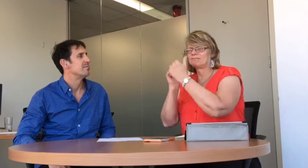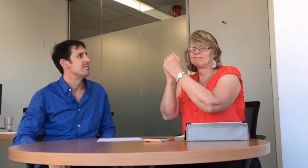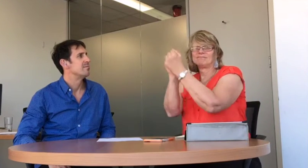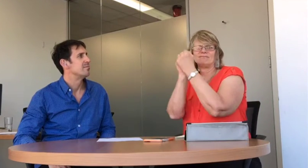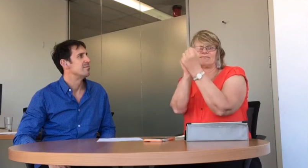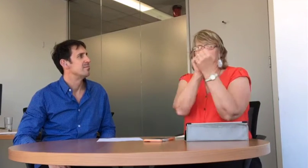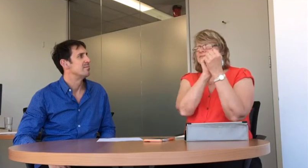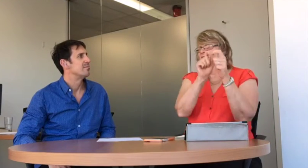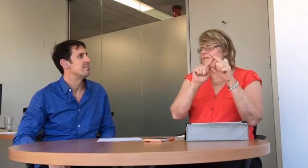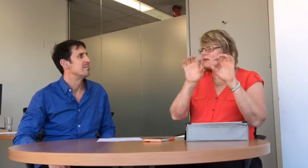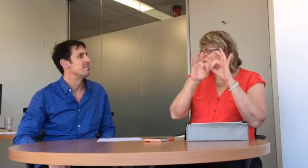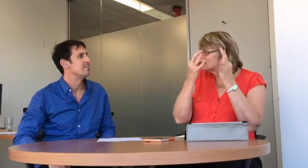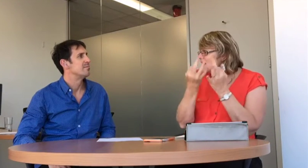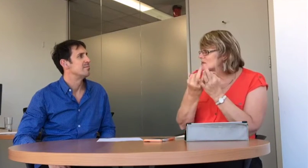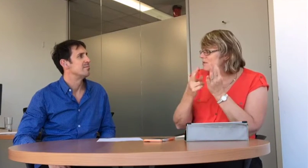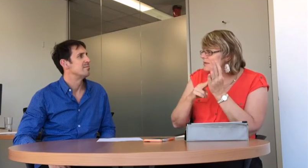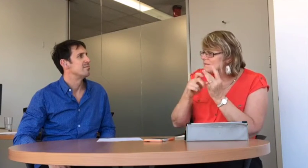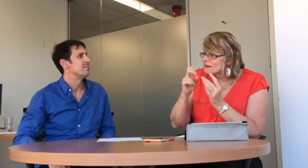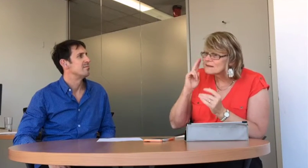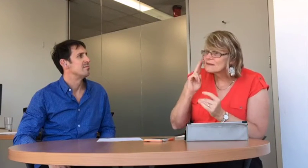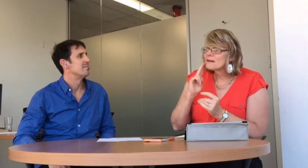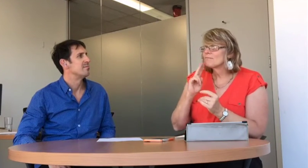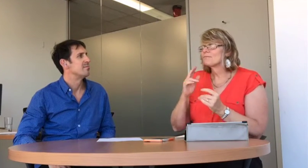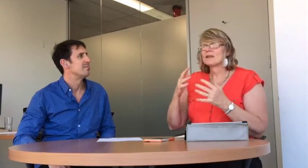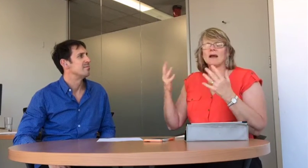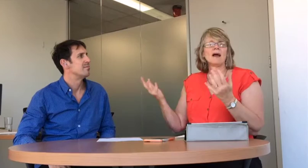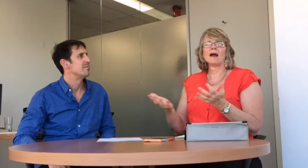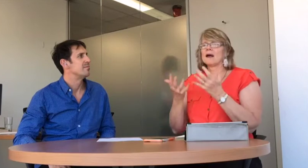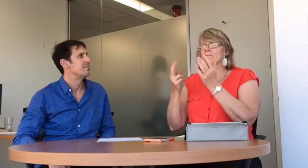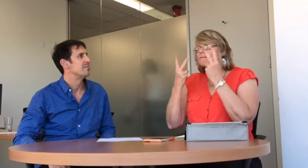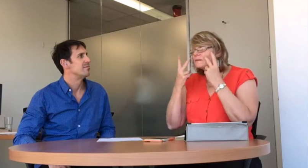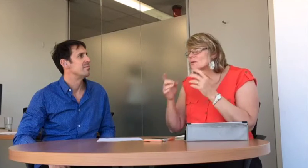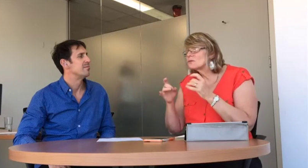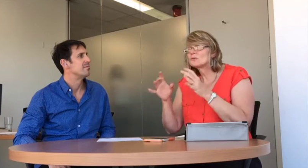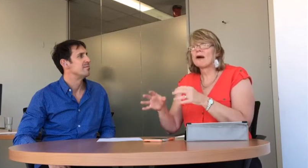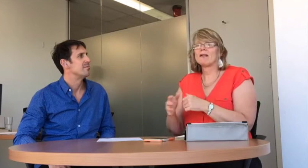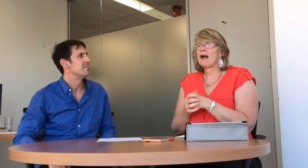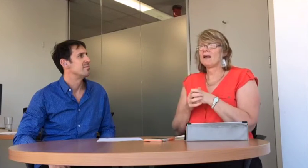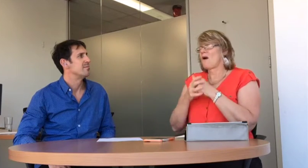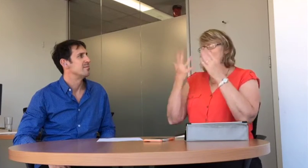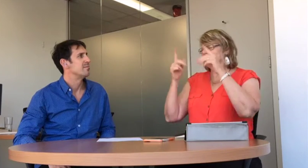partner organisations such as Big DiF, Vision Australia.